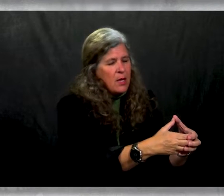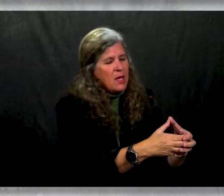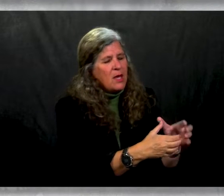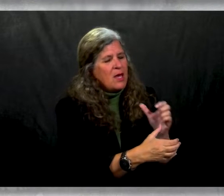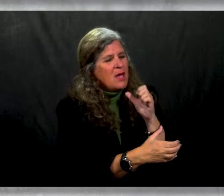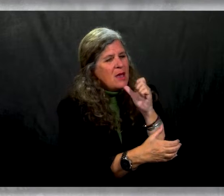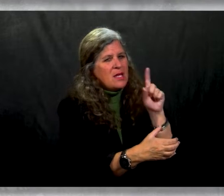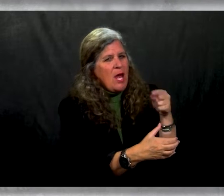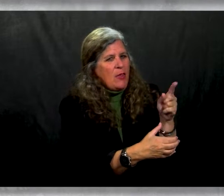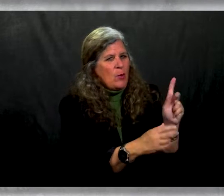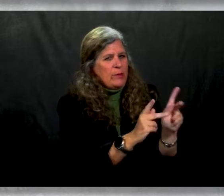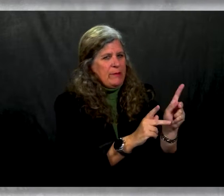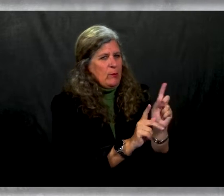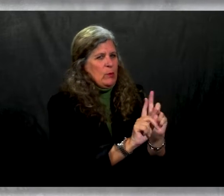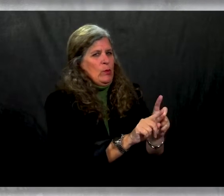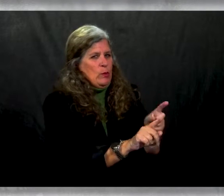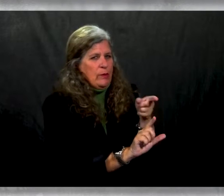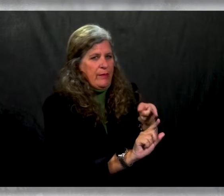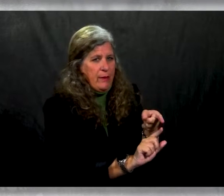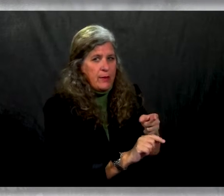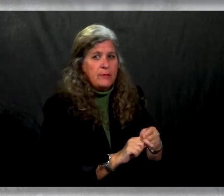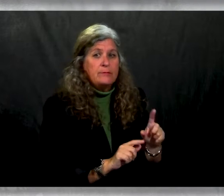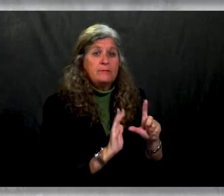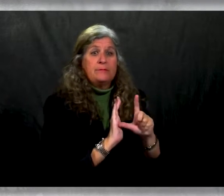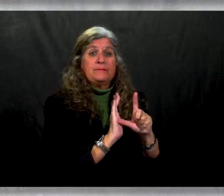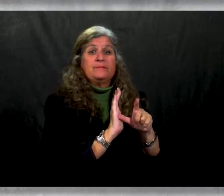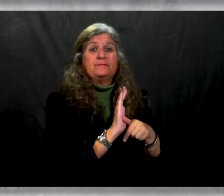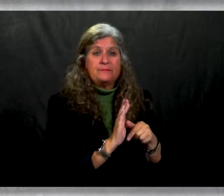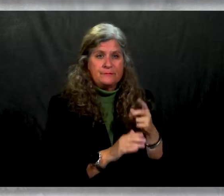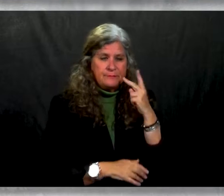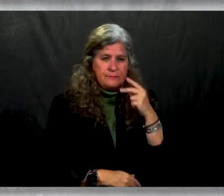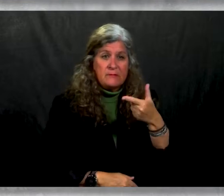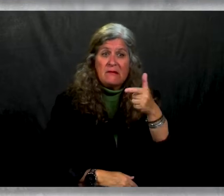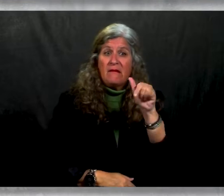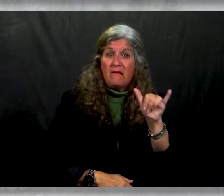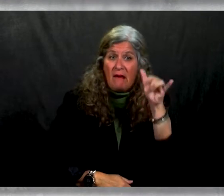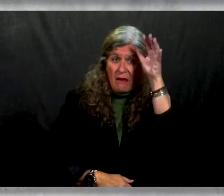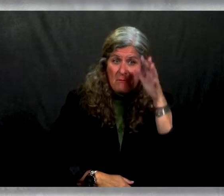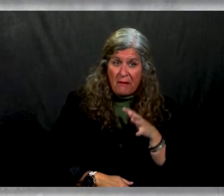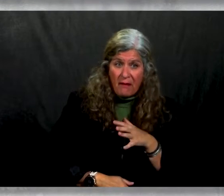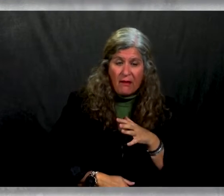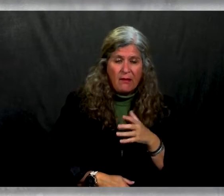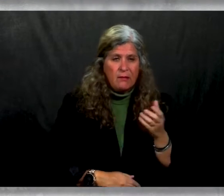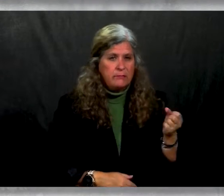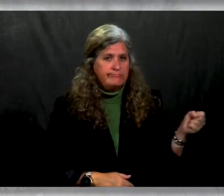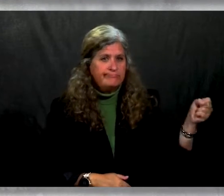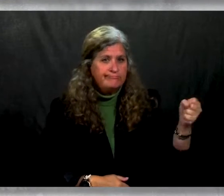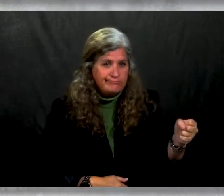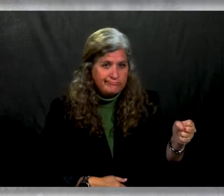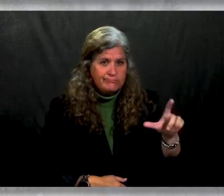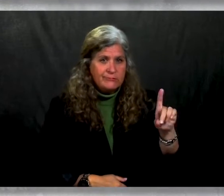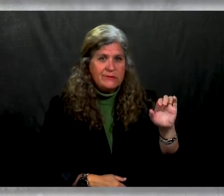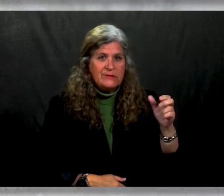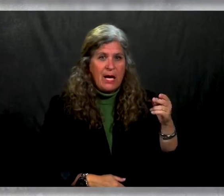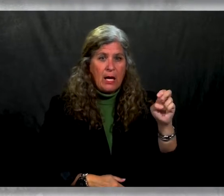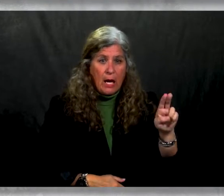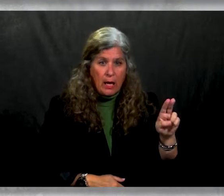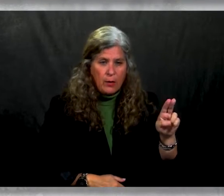isolated away from the population. Later on you'll see gay men brought to Dachau and other concentration camps.